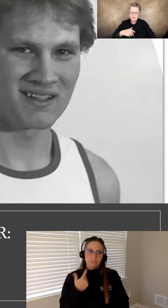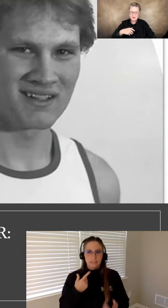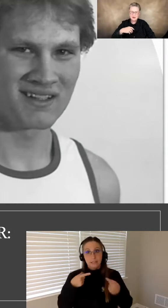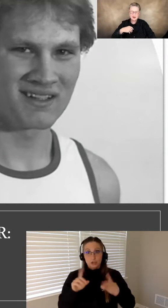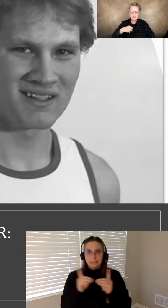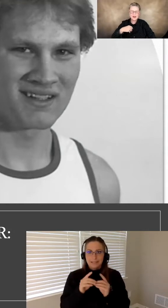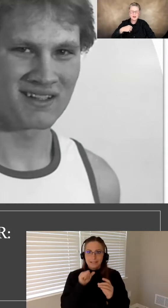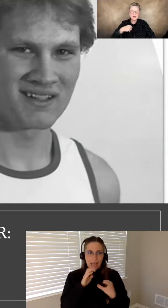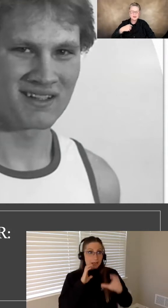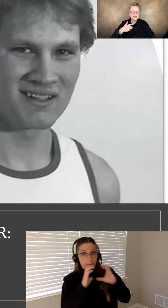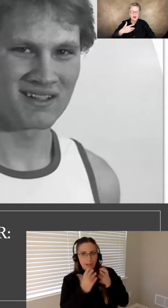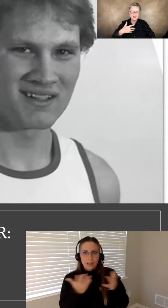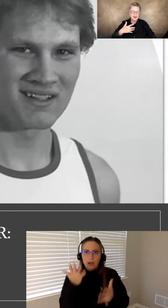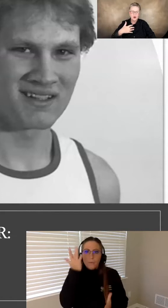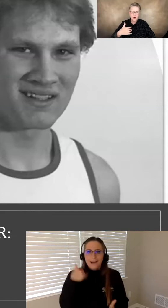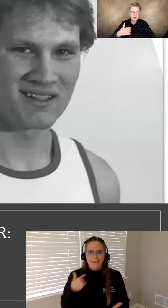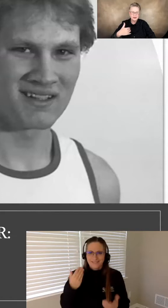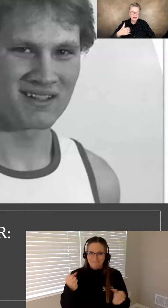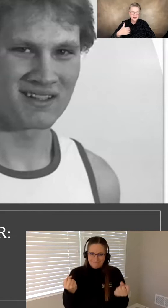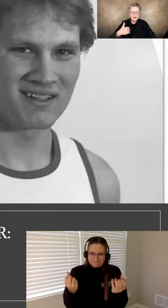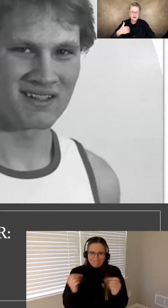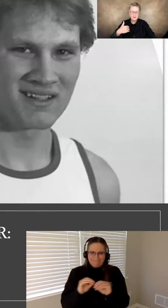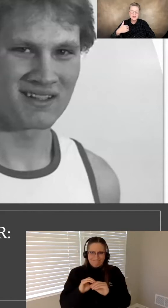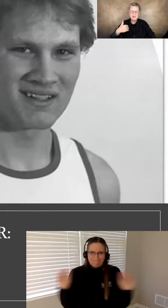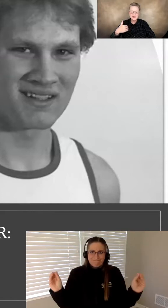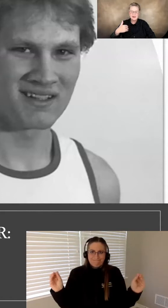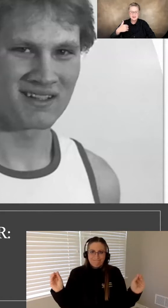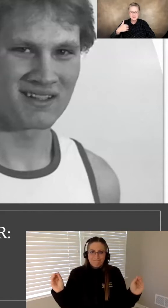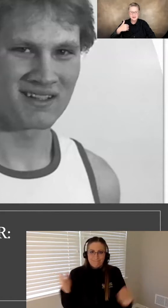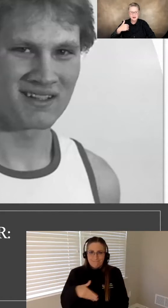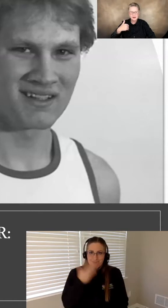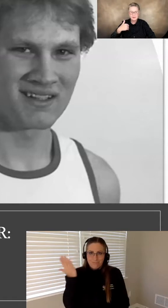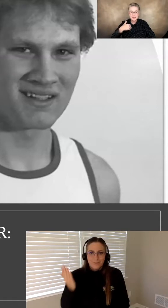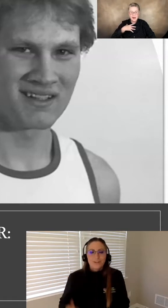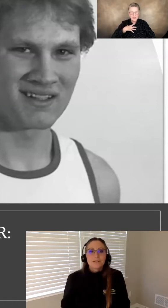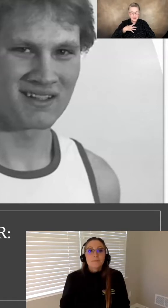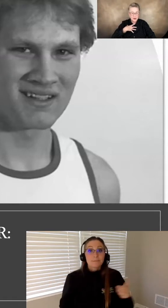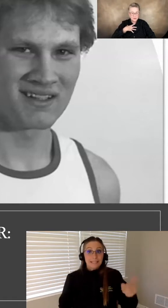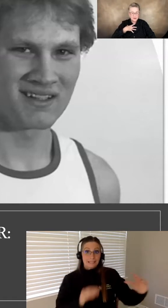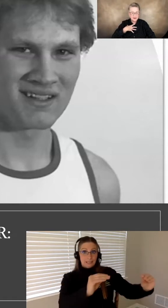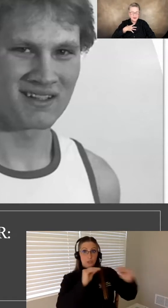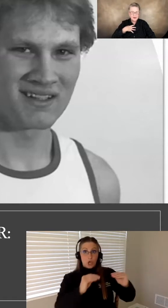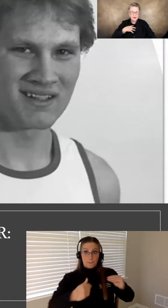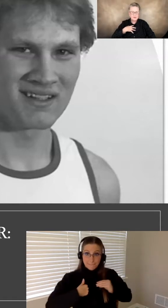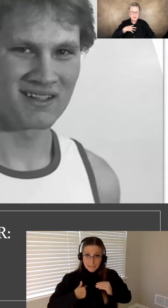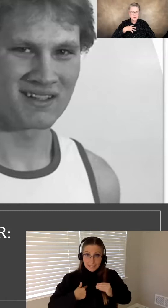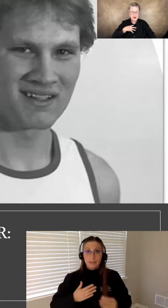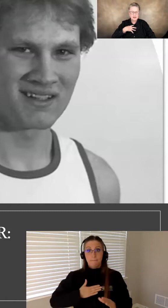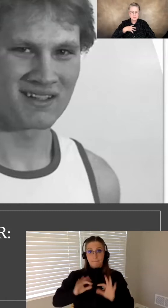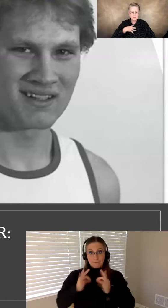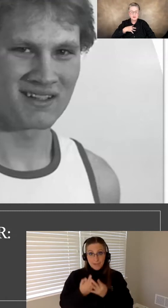because I couldn't sign at all um he began to teach me and my family a few signs because we'd